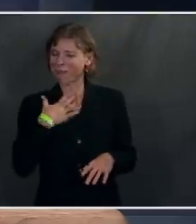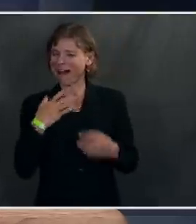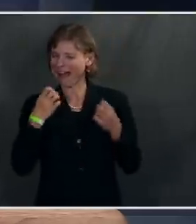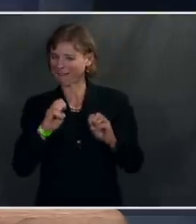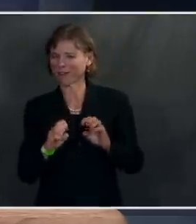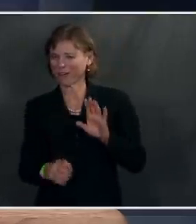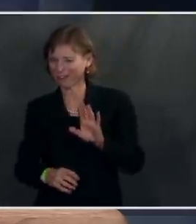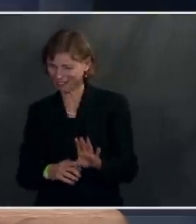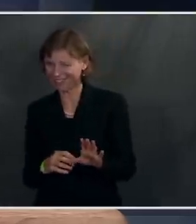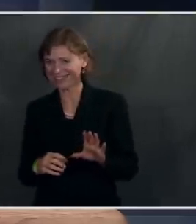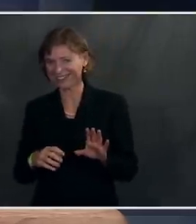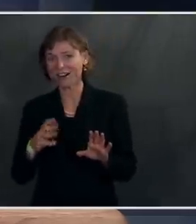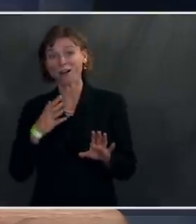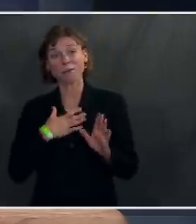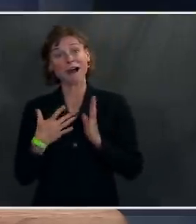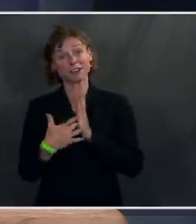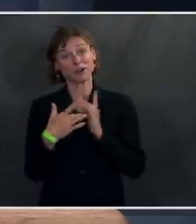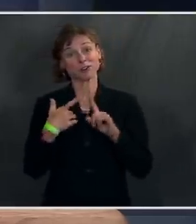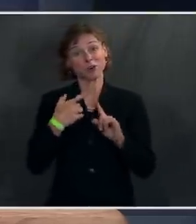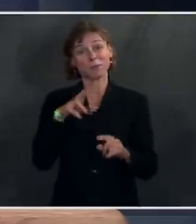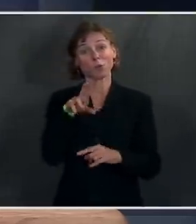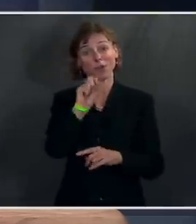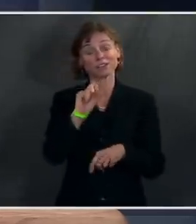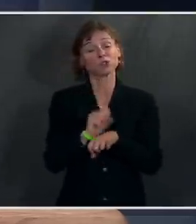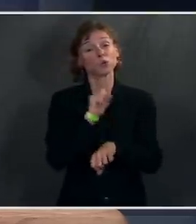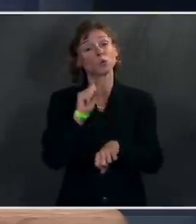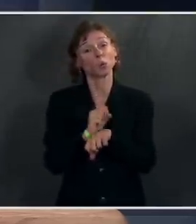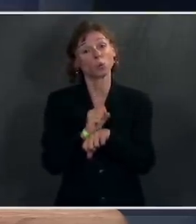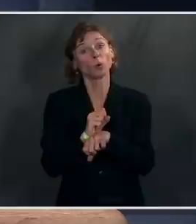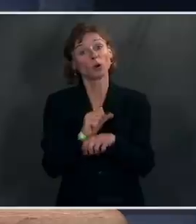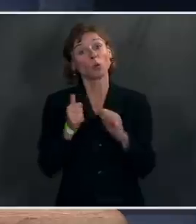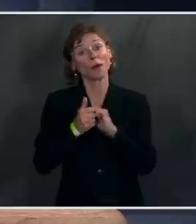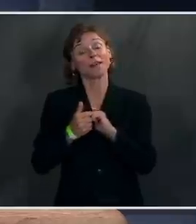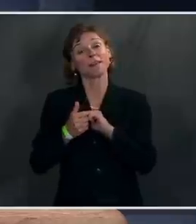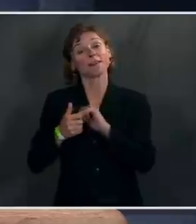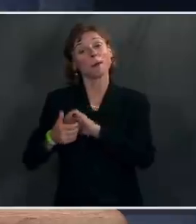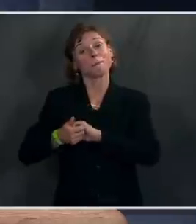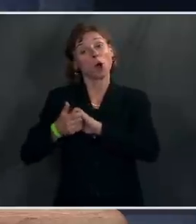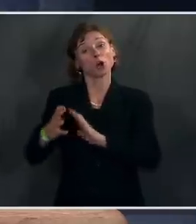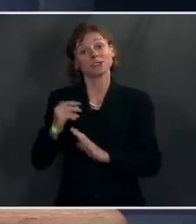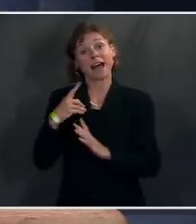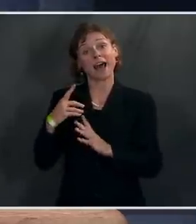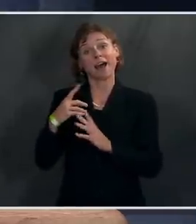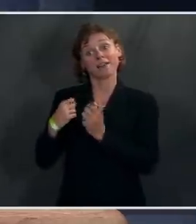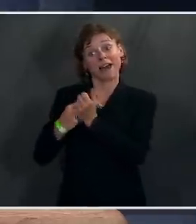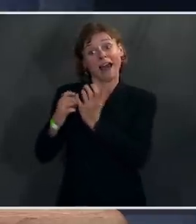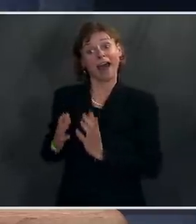which is to work with our partners and allies and determine what the right time is. Of course, the relationship with China